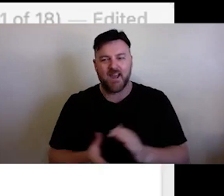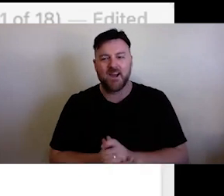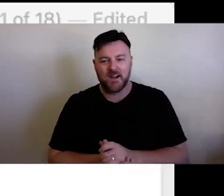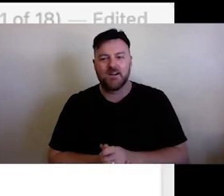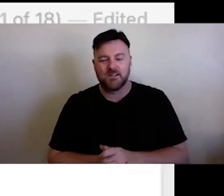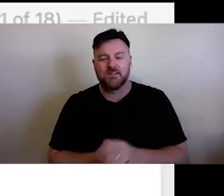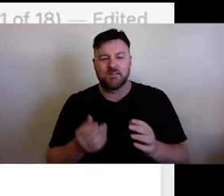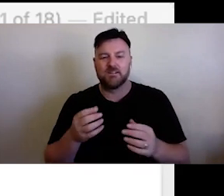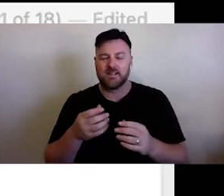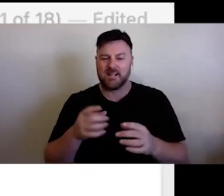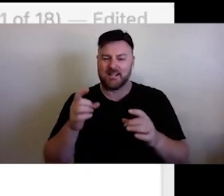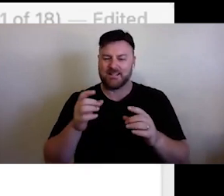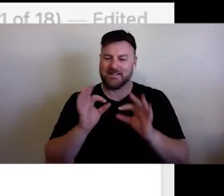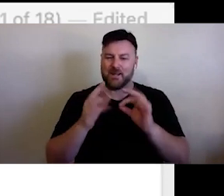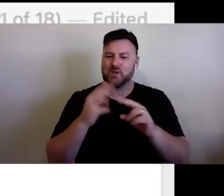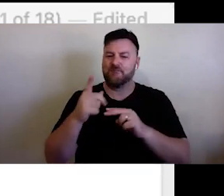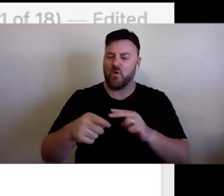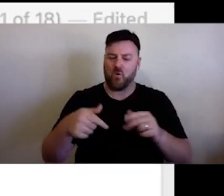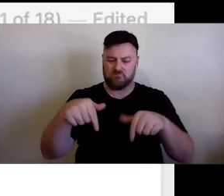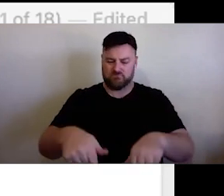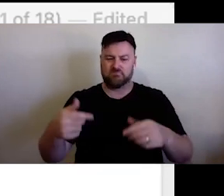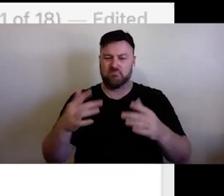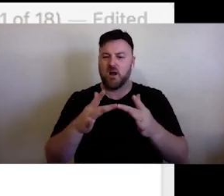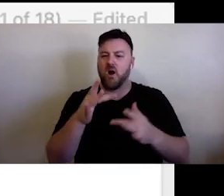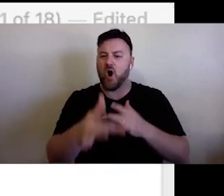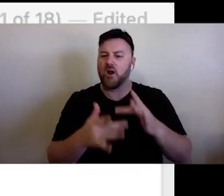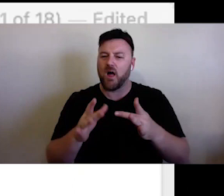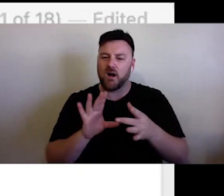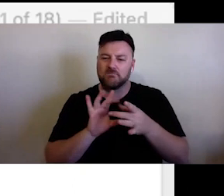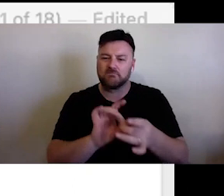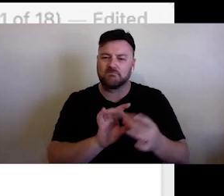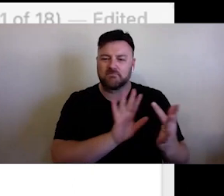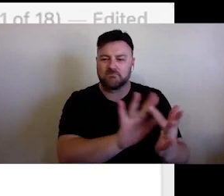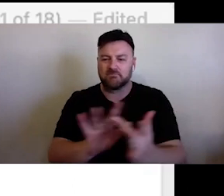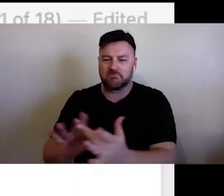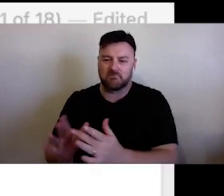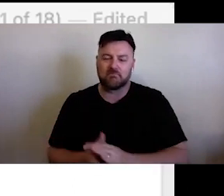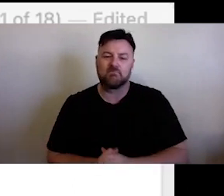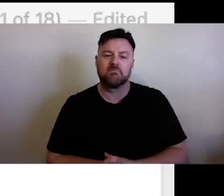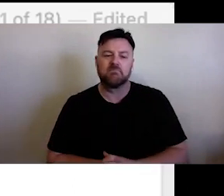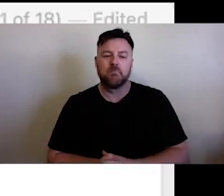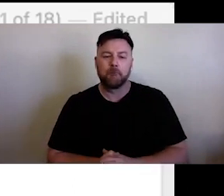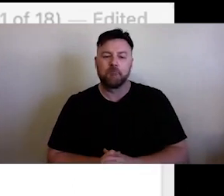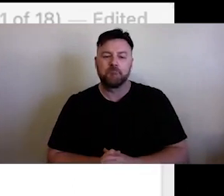ways to make that happen and in a webinar last week, talking about